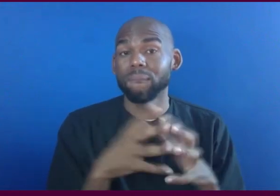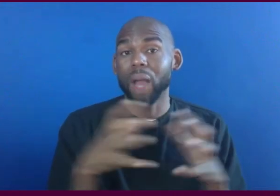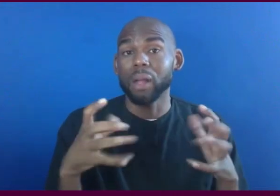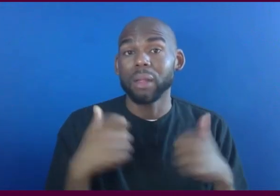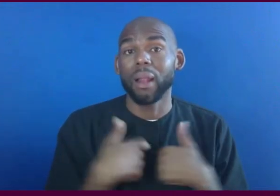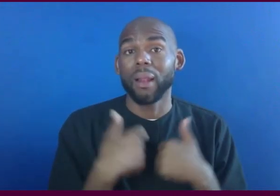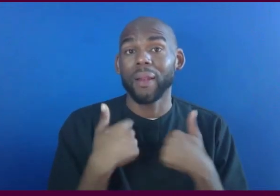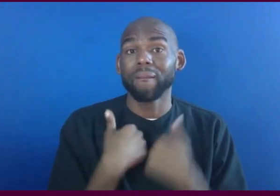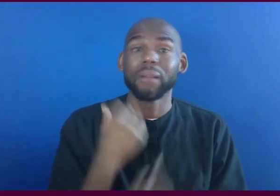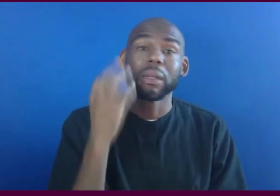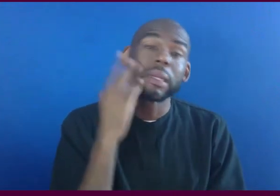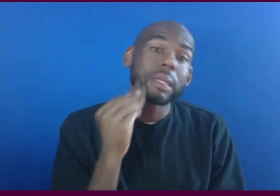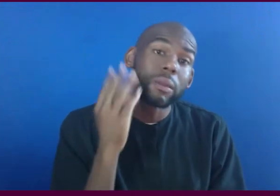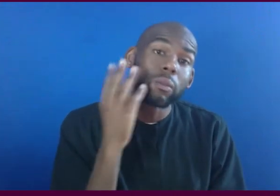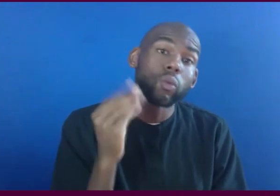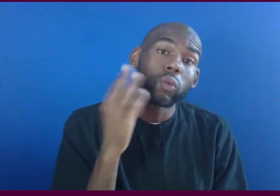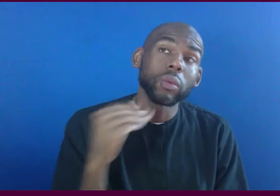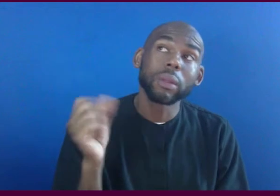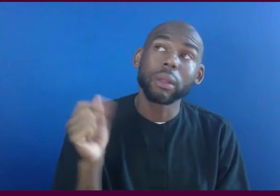the community, have lots of lived experiences.